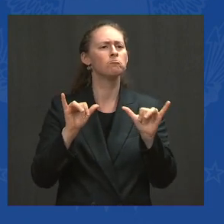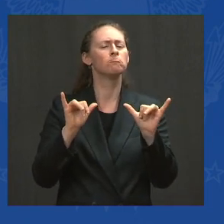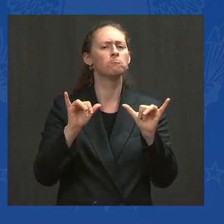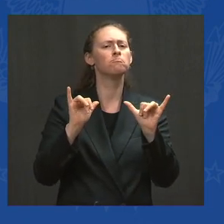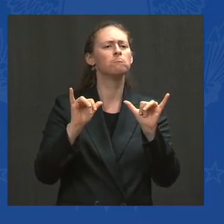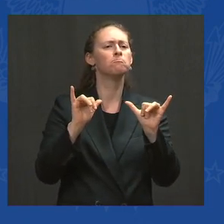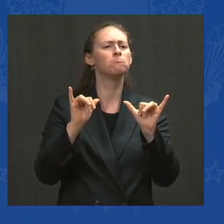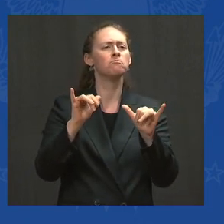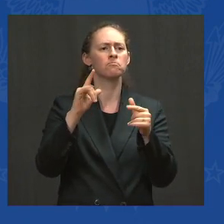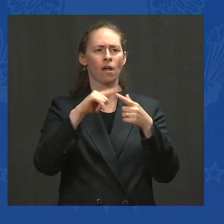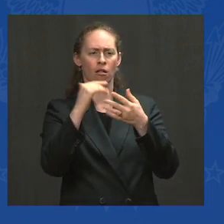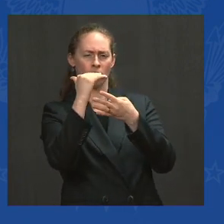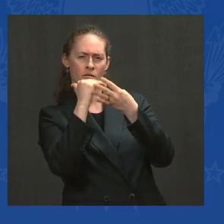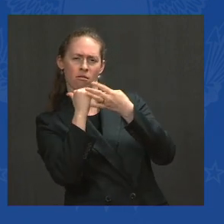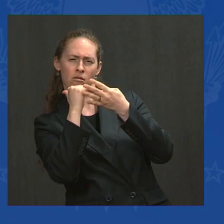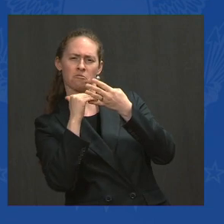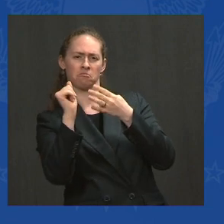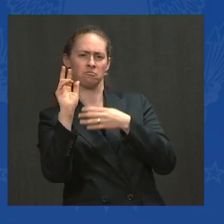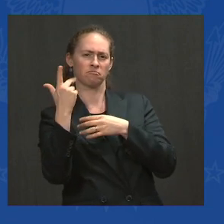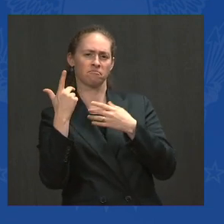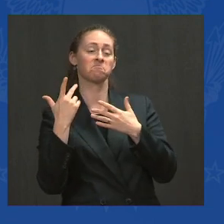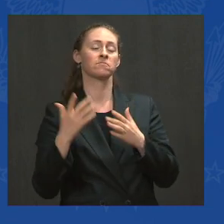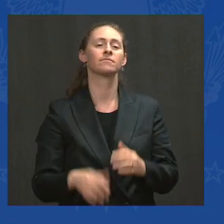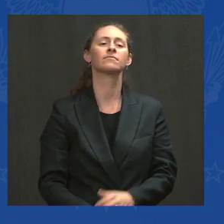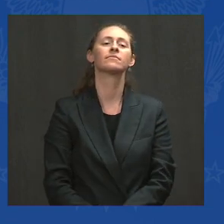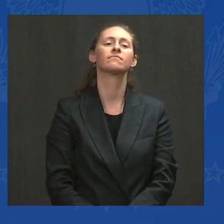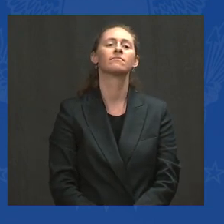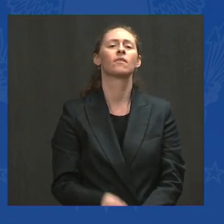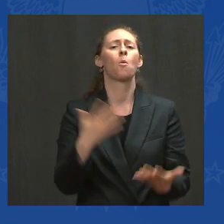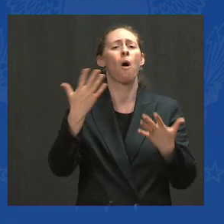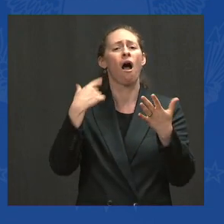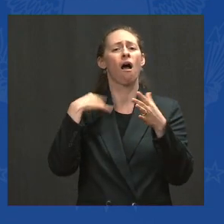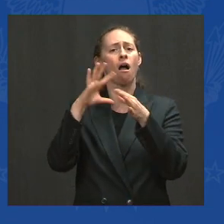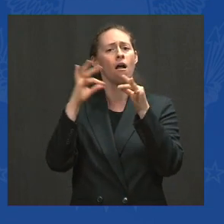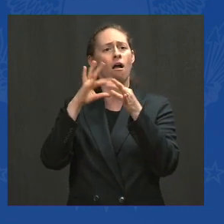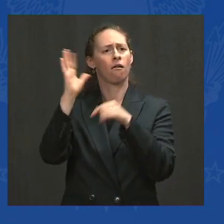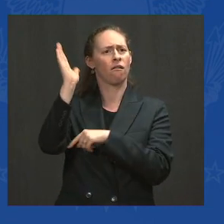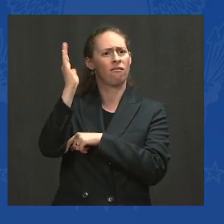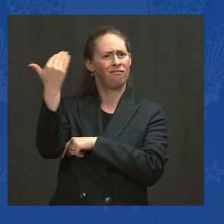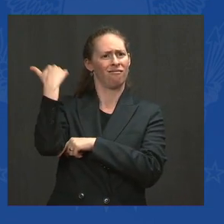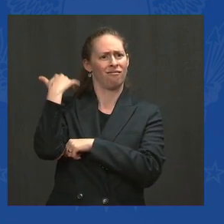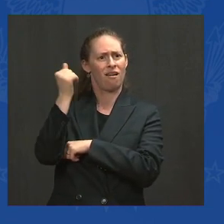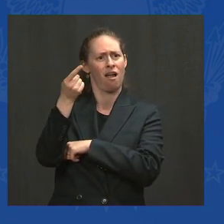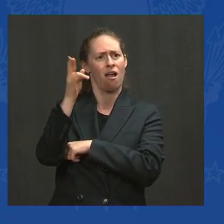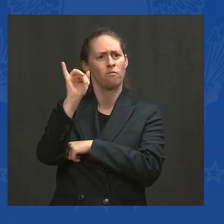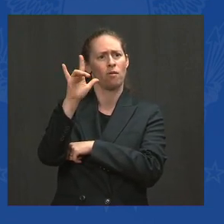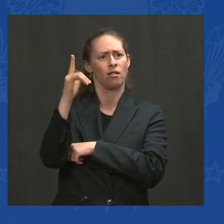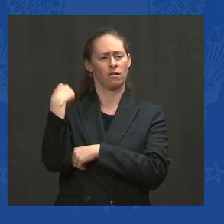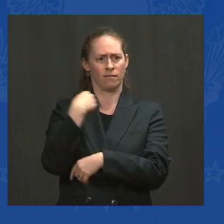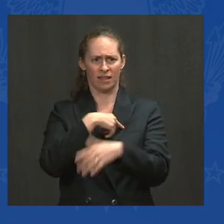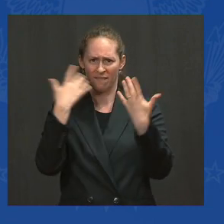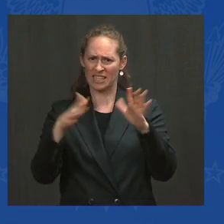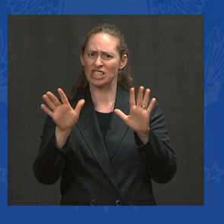As I said in April, the United States did what we went to do in Afghanistan: to get the terrorists who